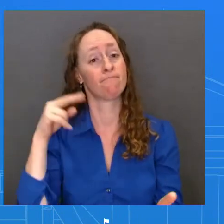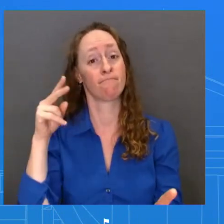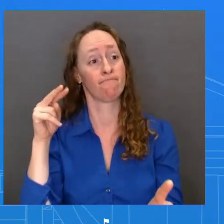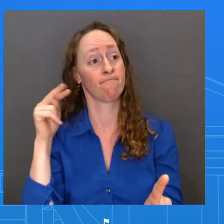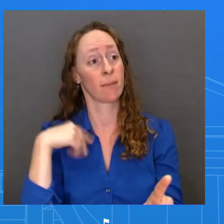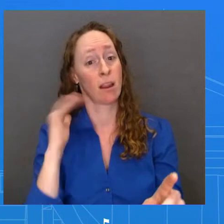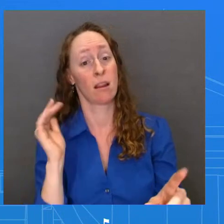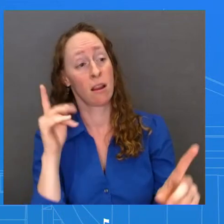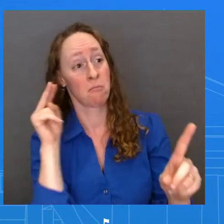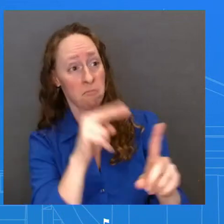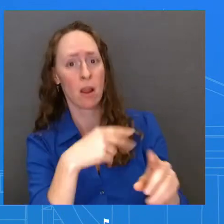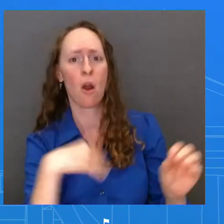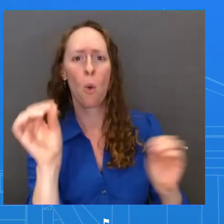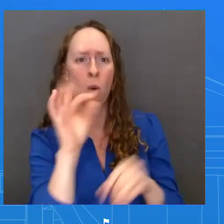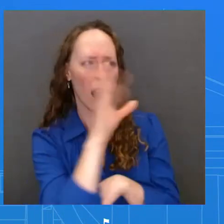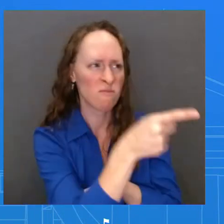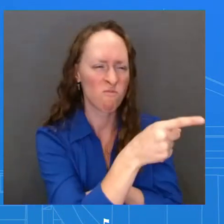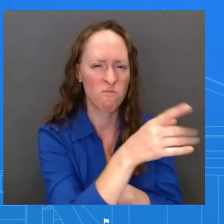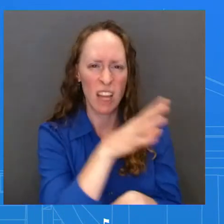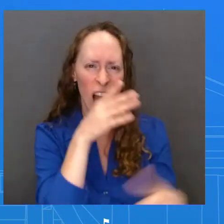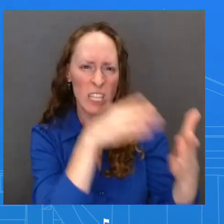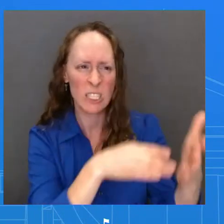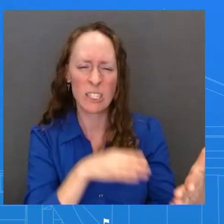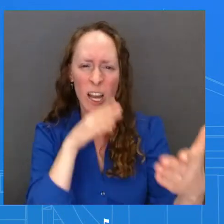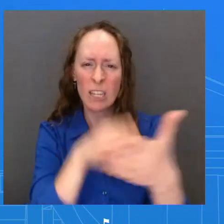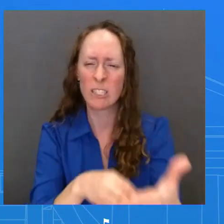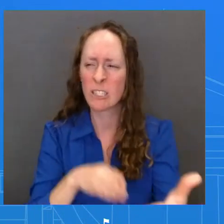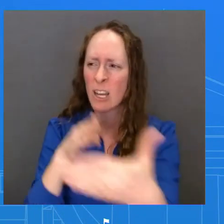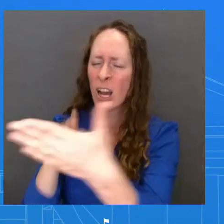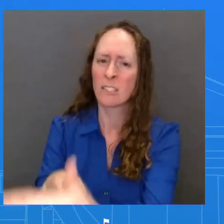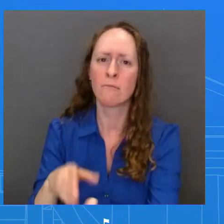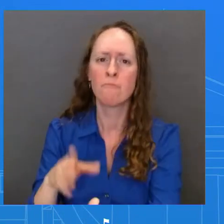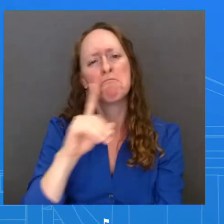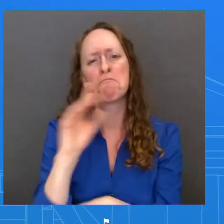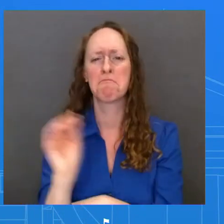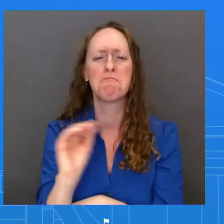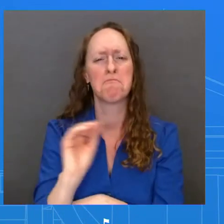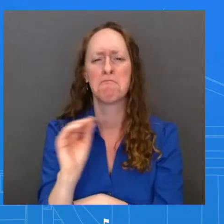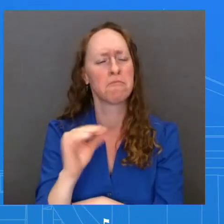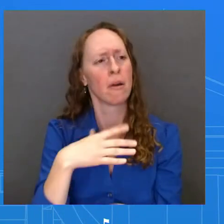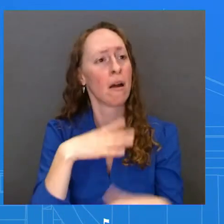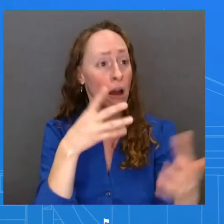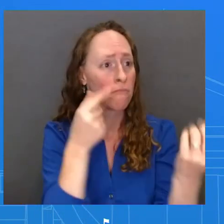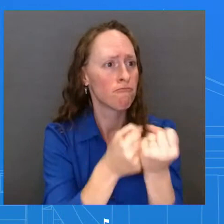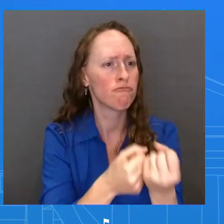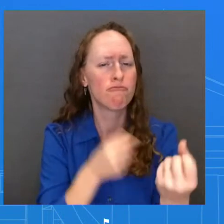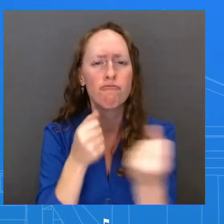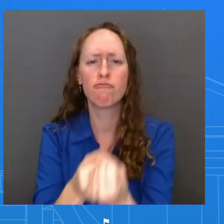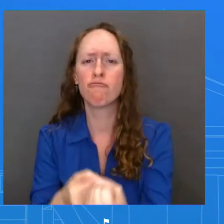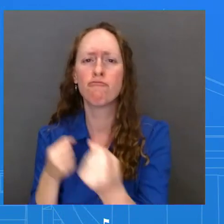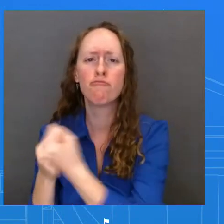And that's the kind of affirmative valence you are going to see throughout both the substance and the statements of the leaders